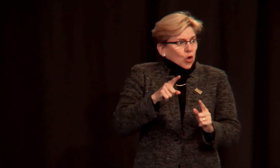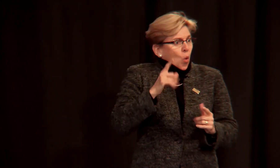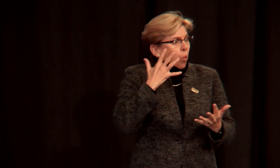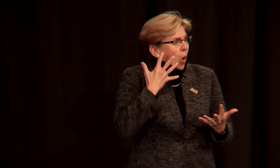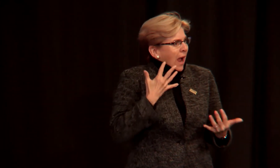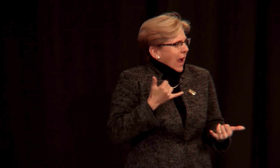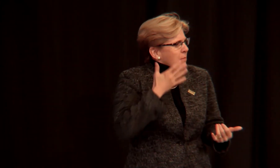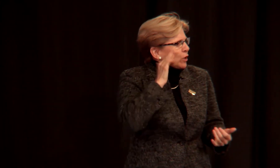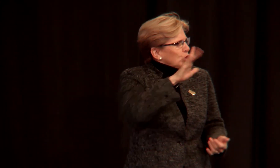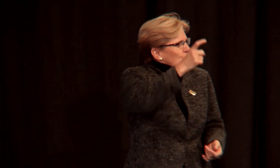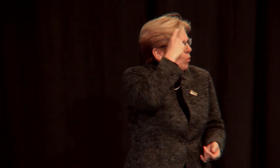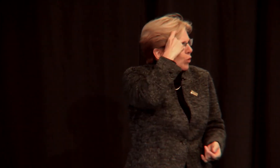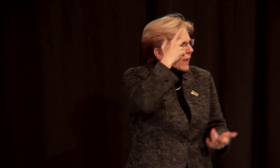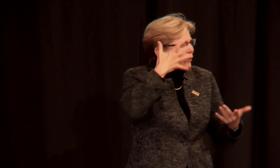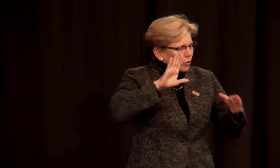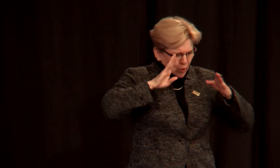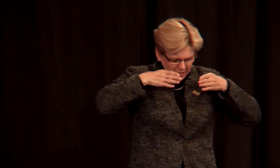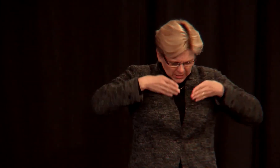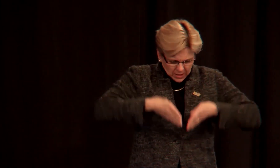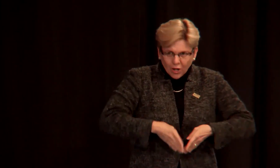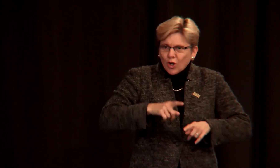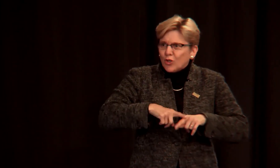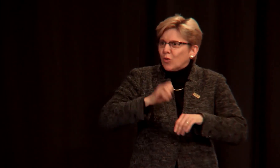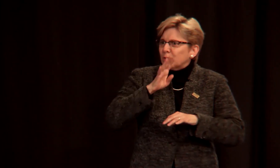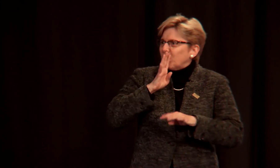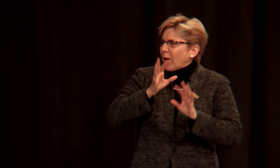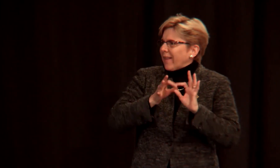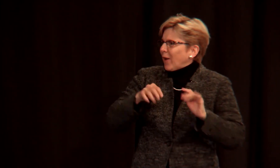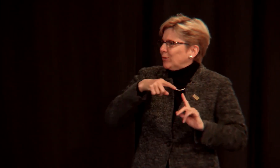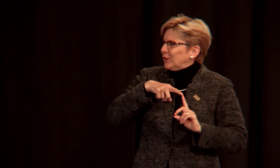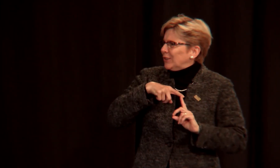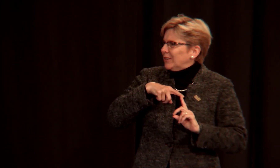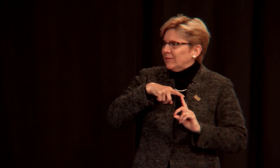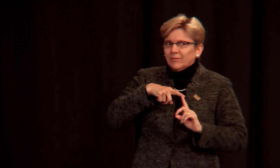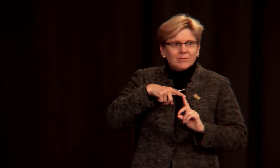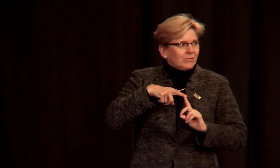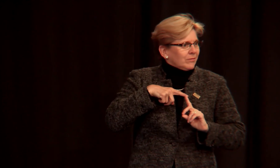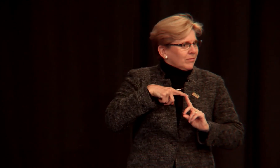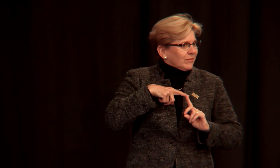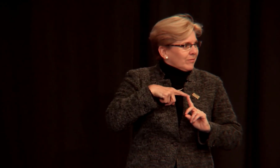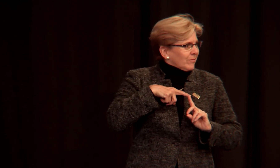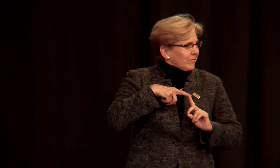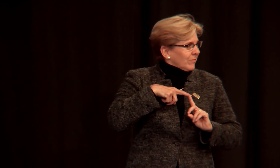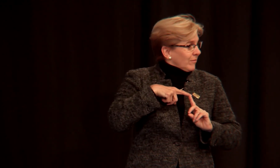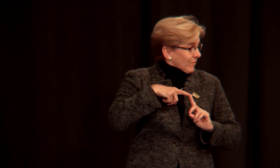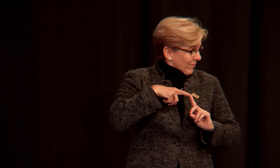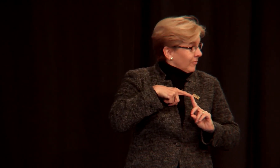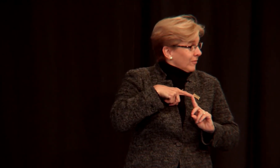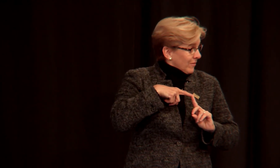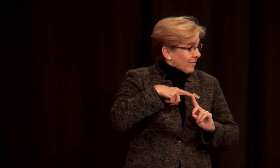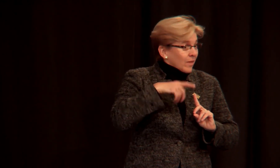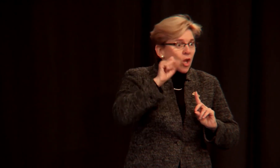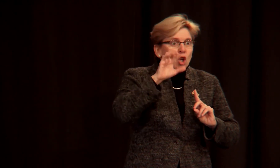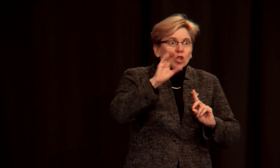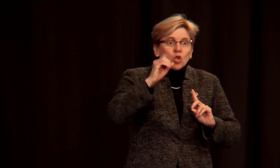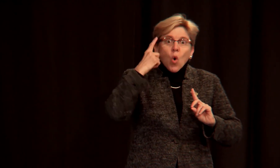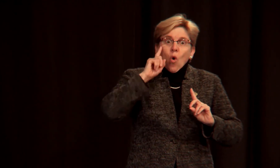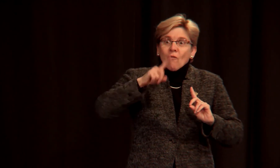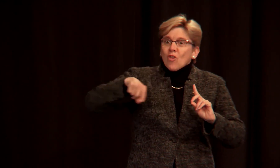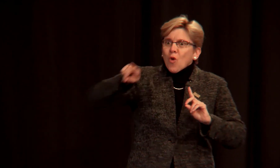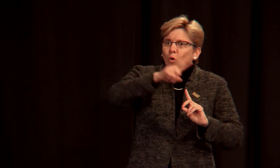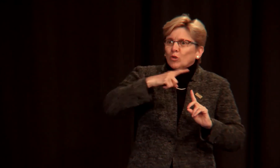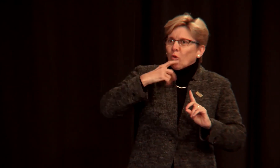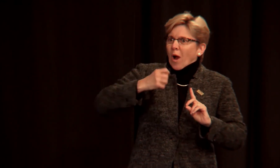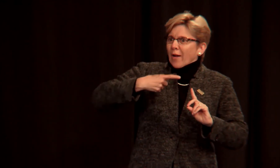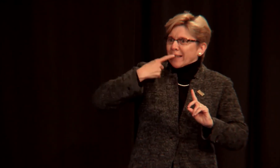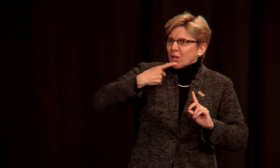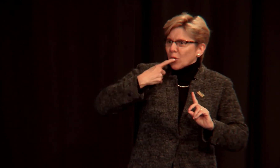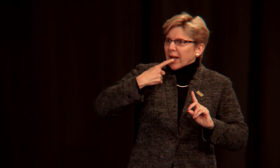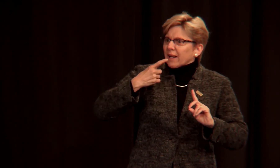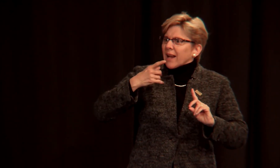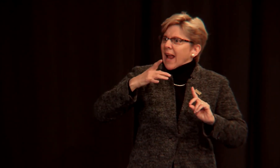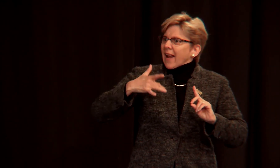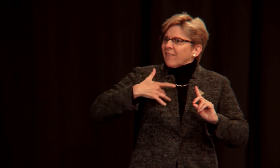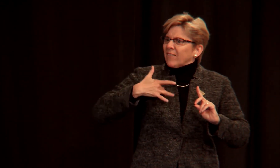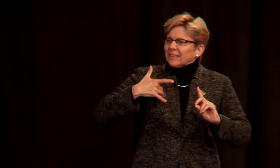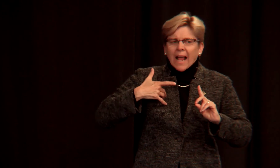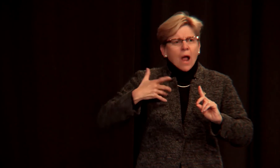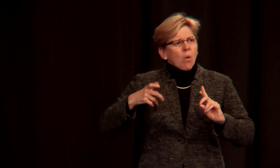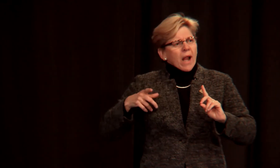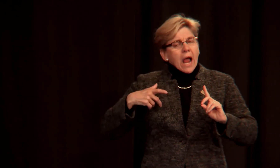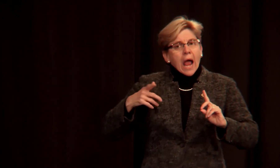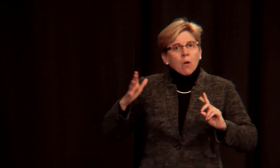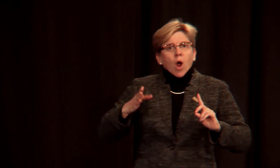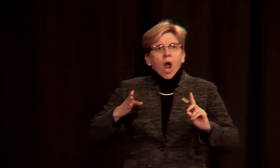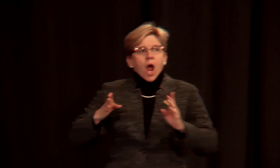brain is so oriented towards spoken language. So for those of you who are hearing